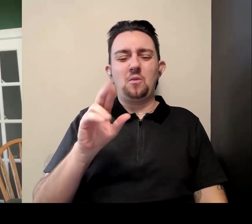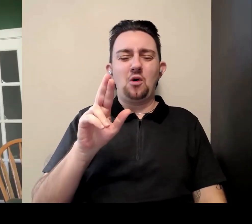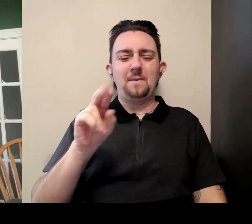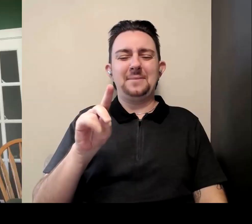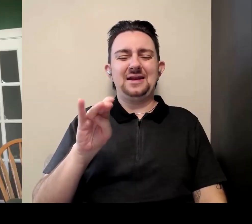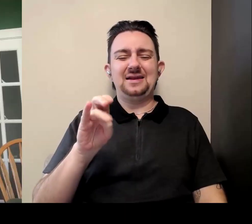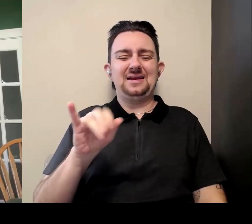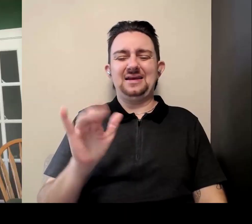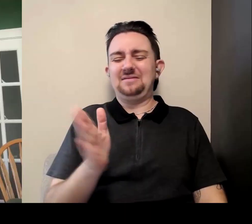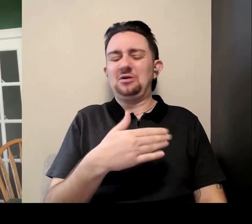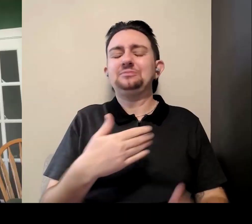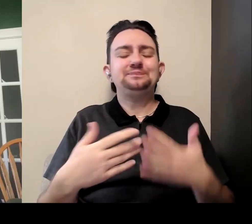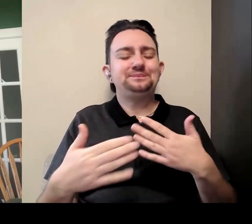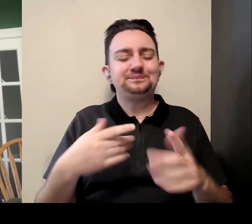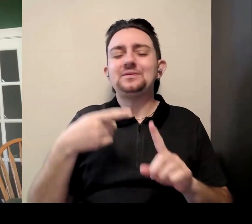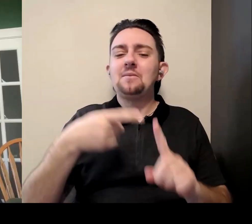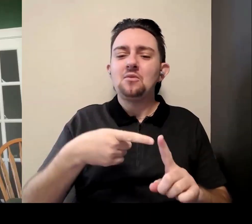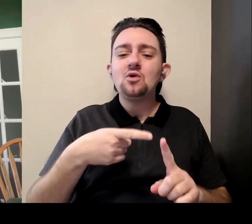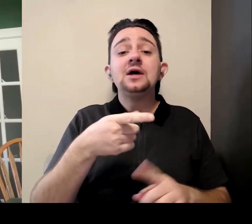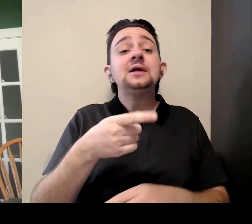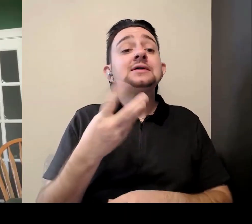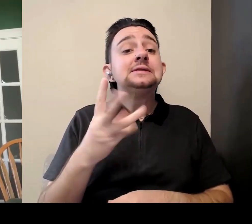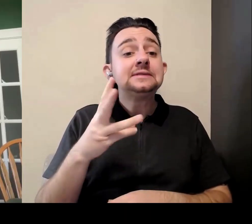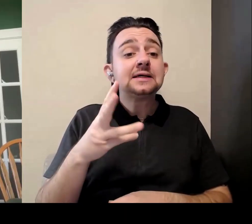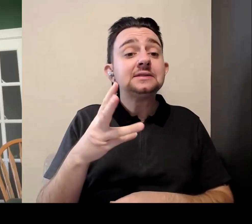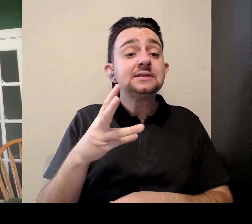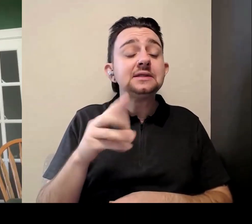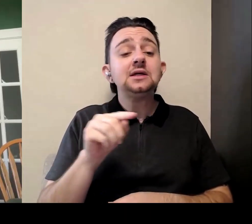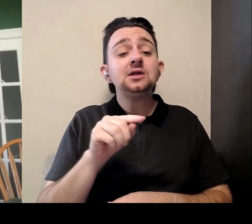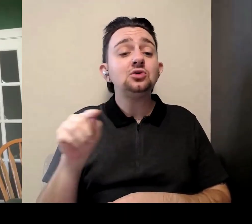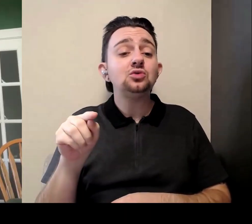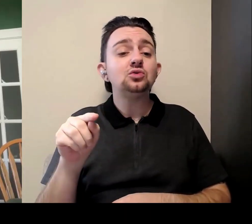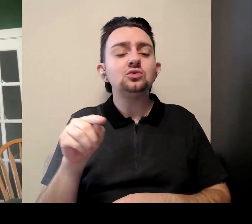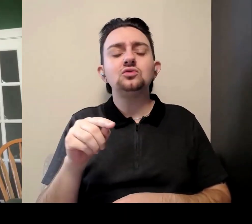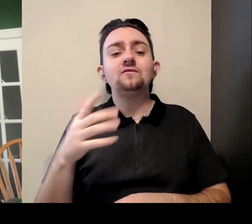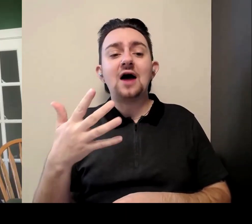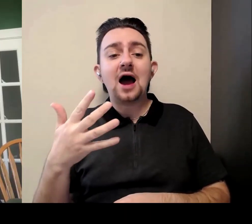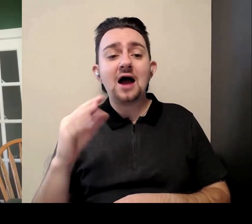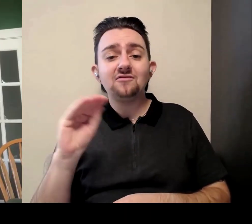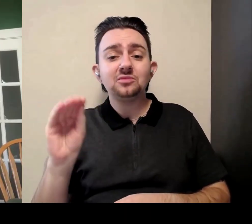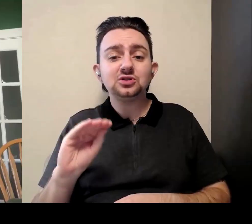We're in the overall population, you know, we're talking 10 to 15.